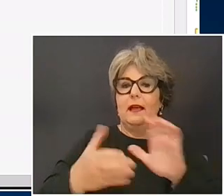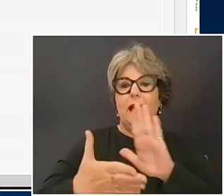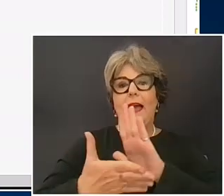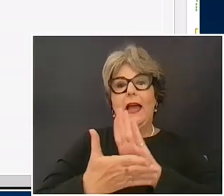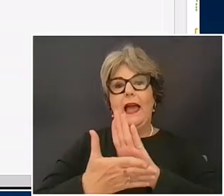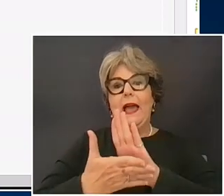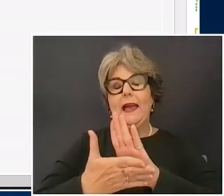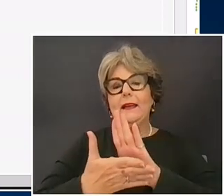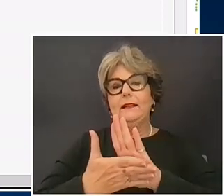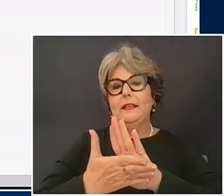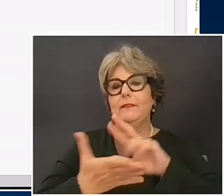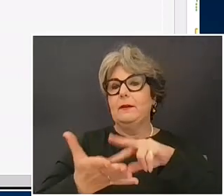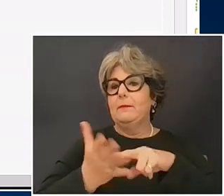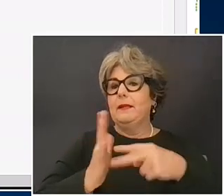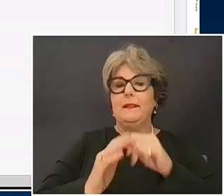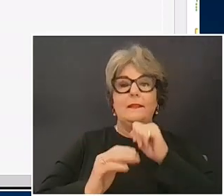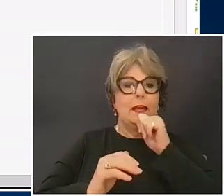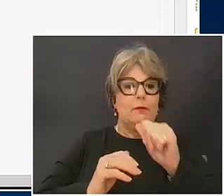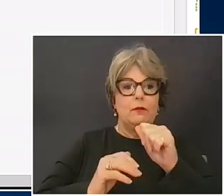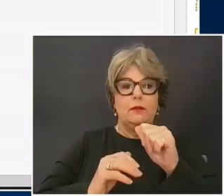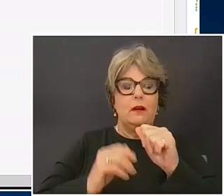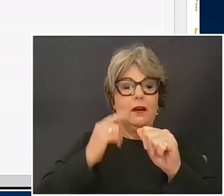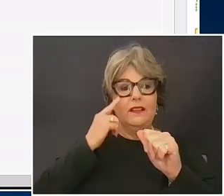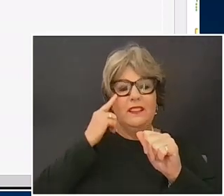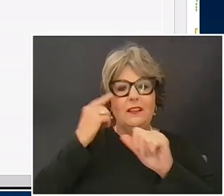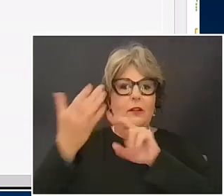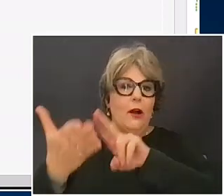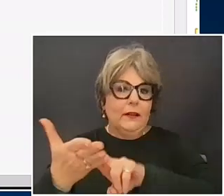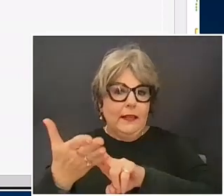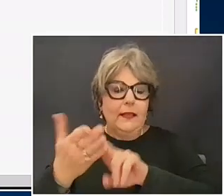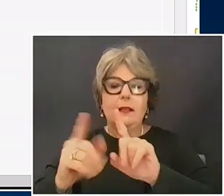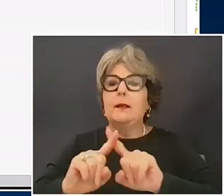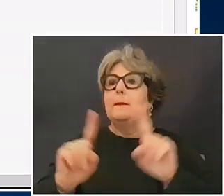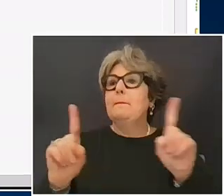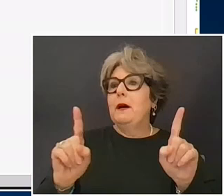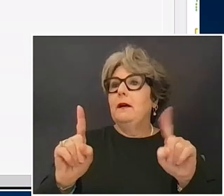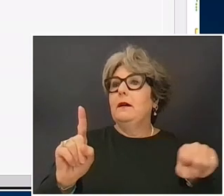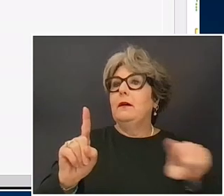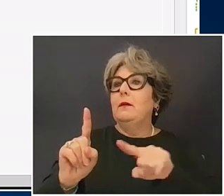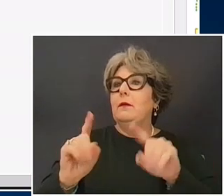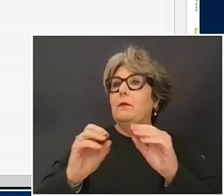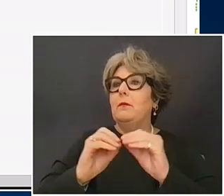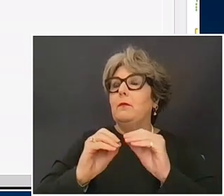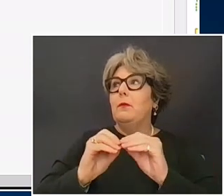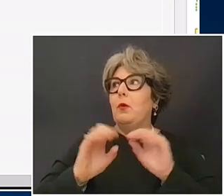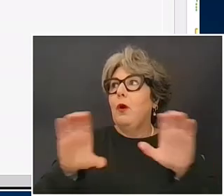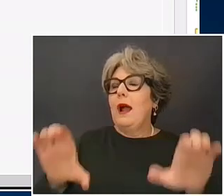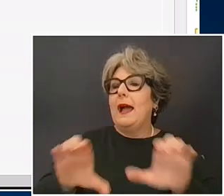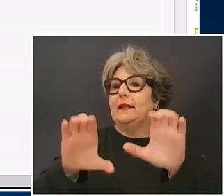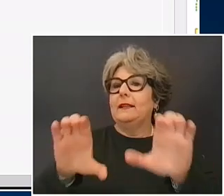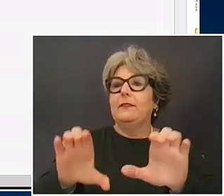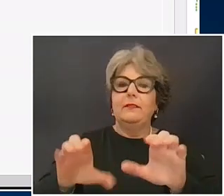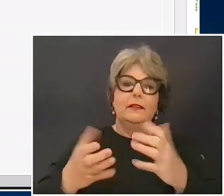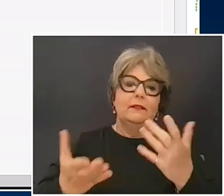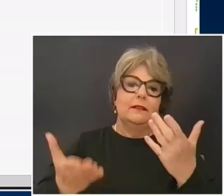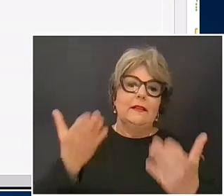meaning that they were not merely log-ins, but they were more substantive activities such as submitting assignments, that kind